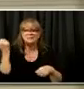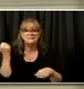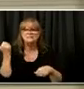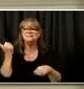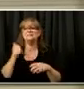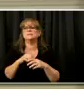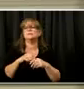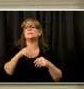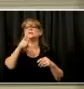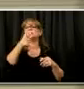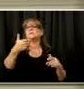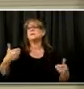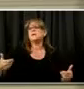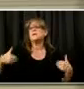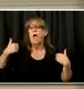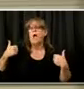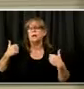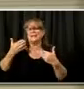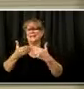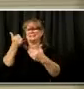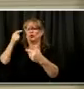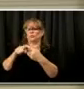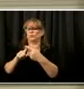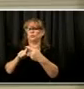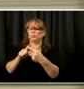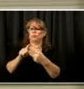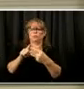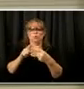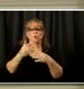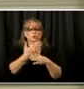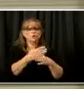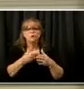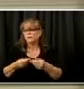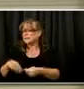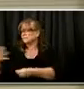their school community when they're struggling so maintaining access to these supports is crucial